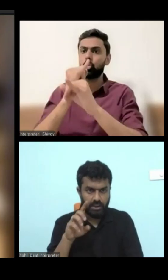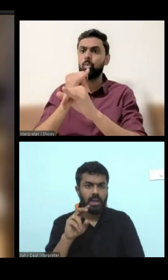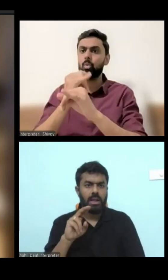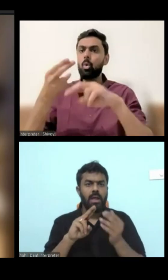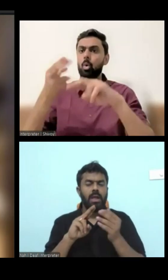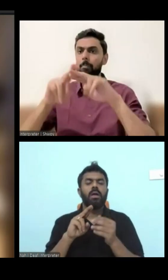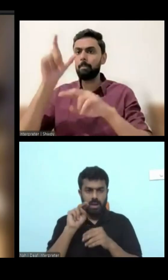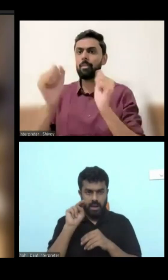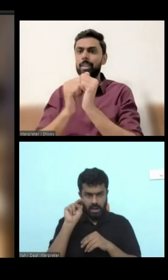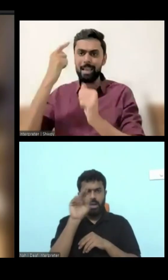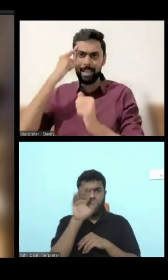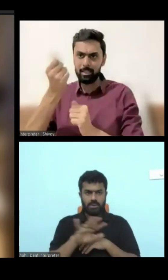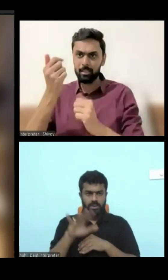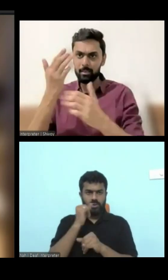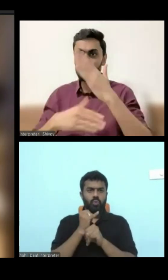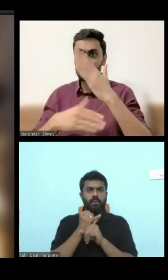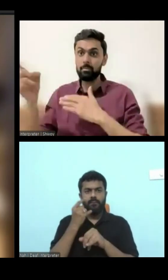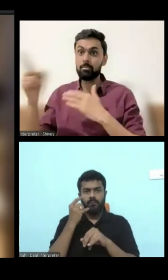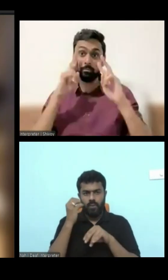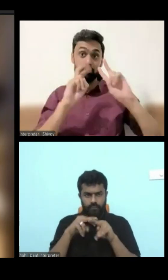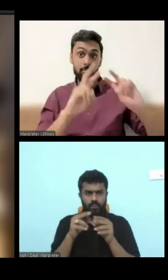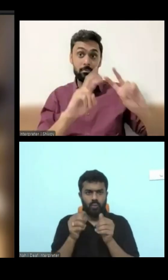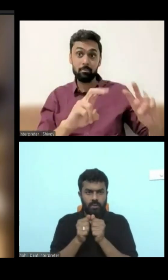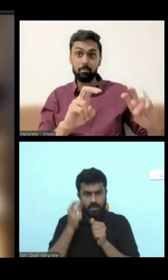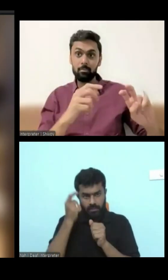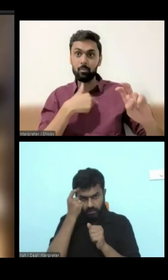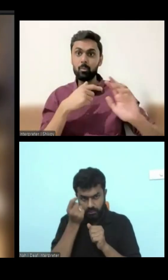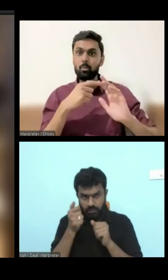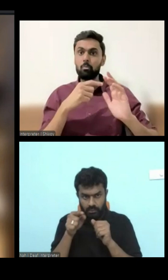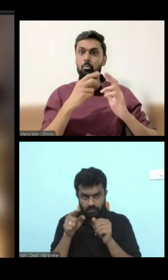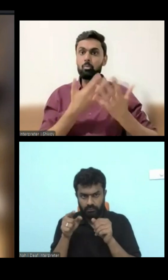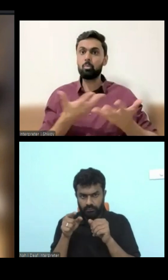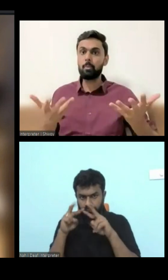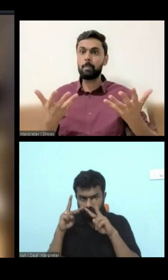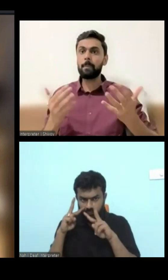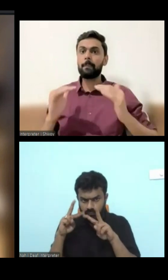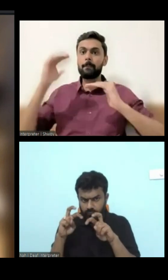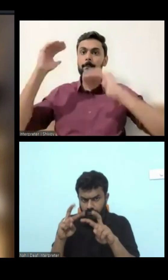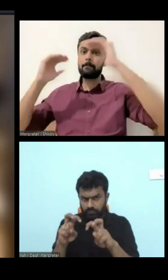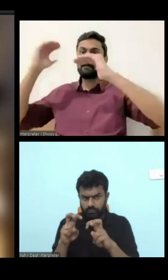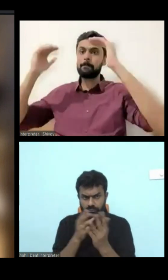She did a thesis on our product. About adults and their usage in reading for this app.